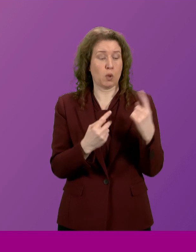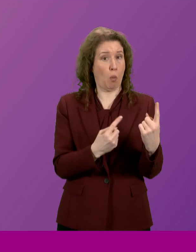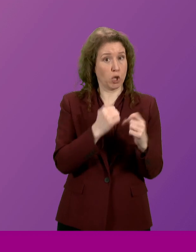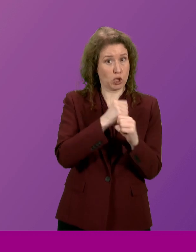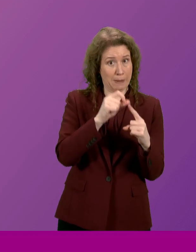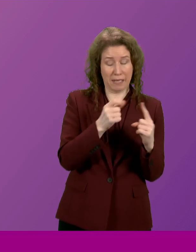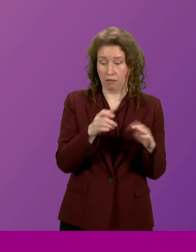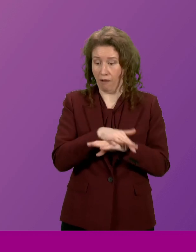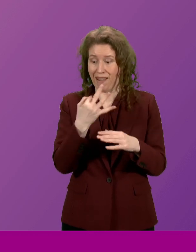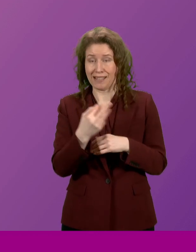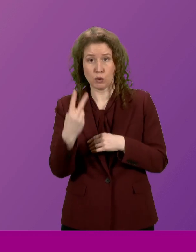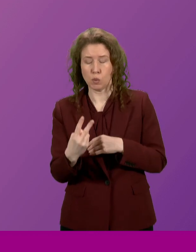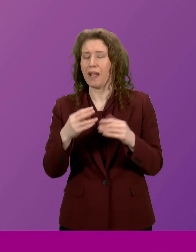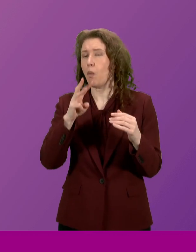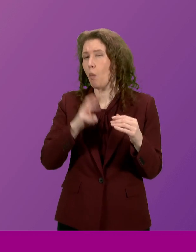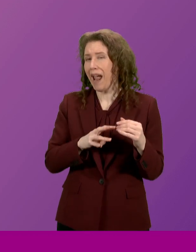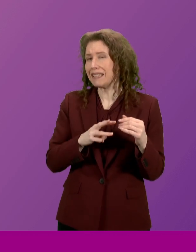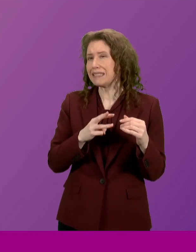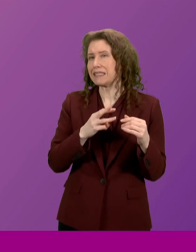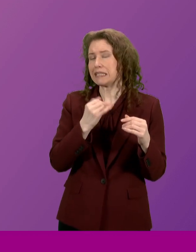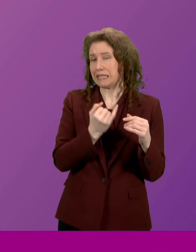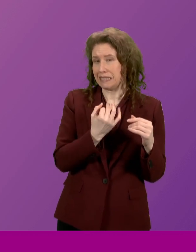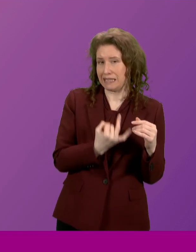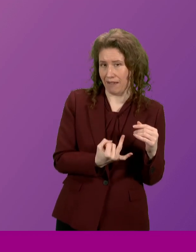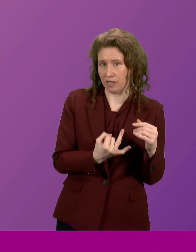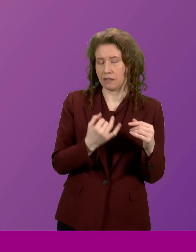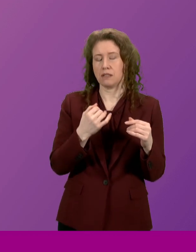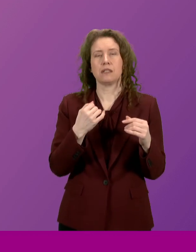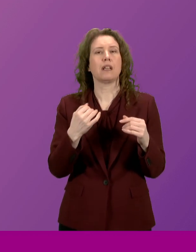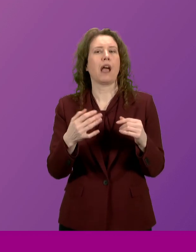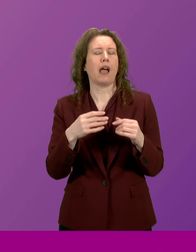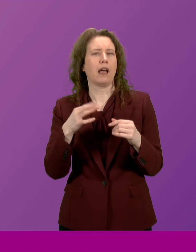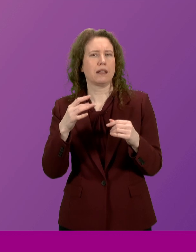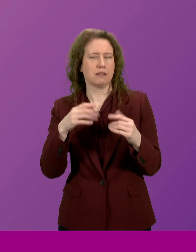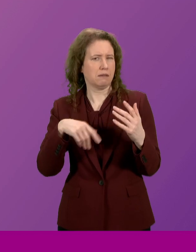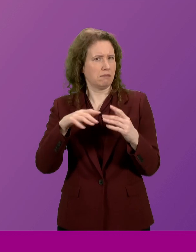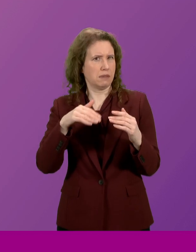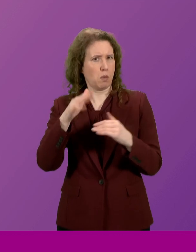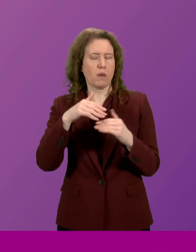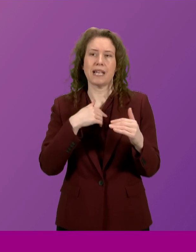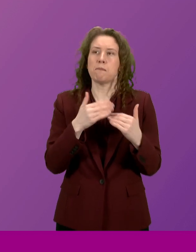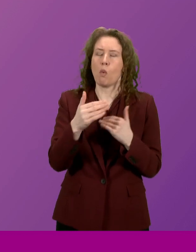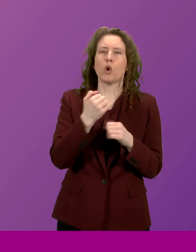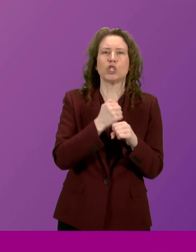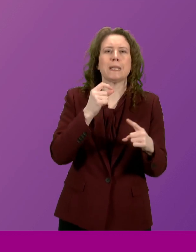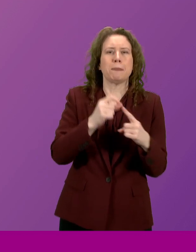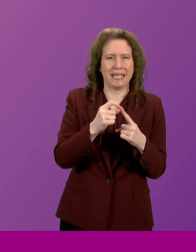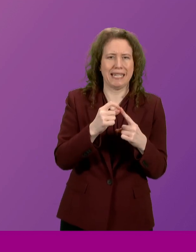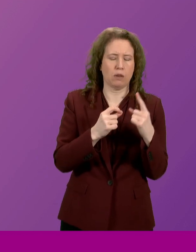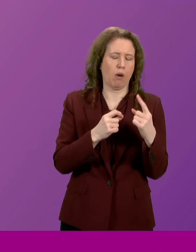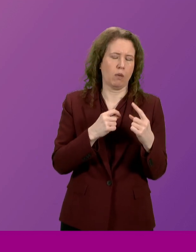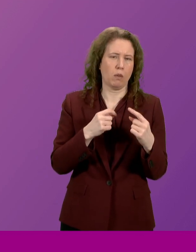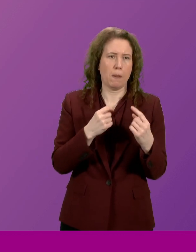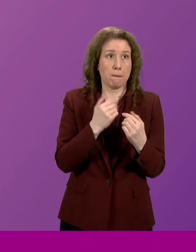in Wales, it is 67; and in Northern Ireland, it is 75. There are more GPs available in Scotland